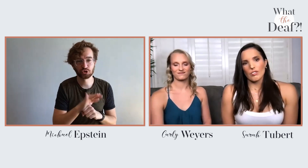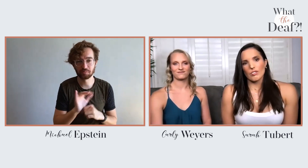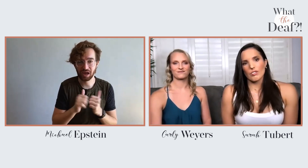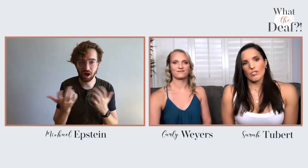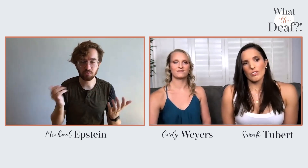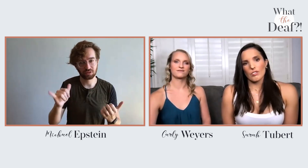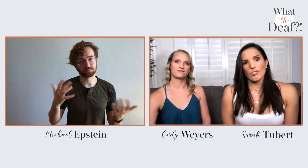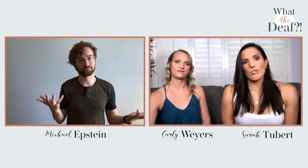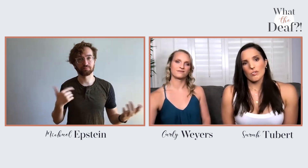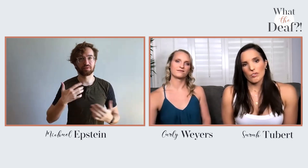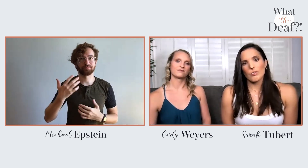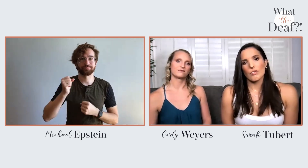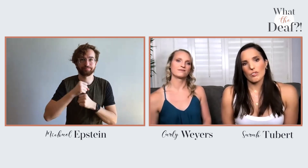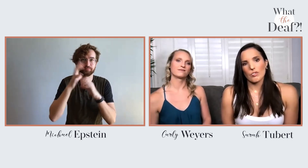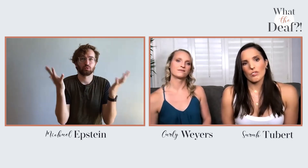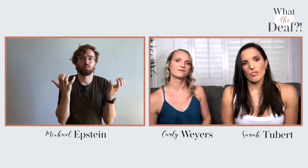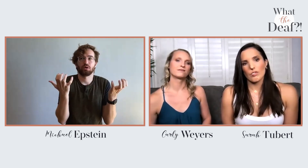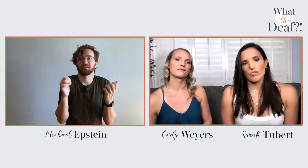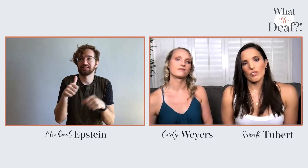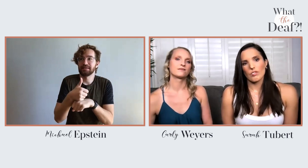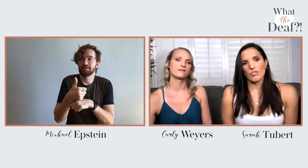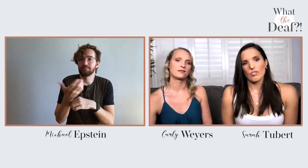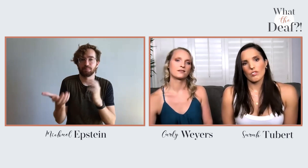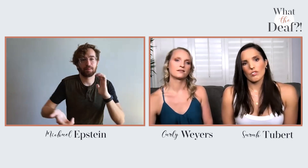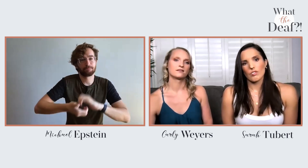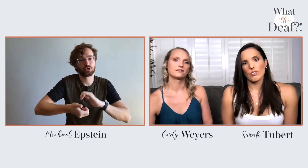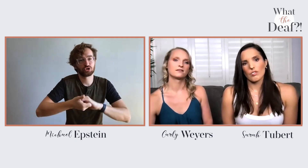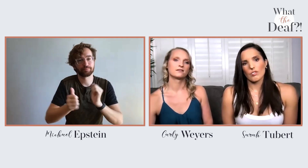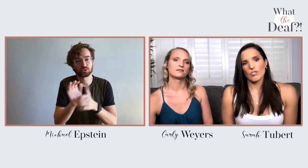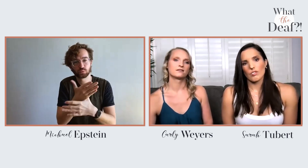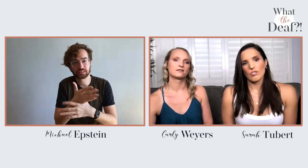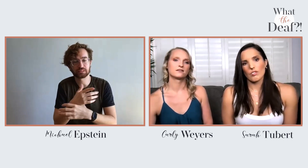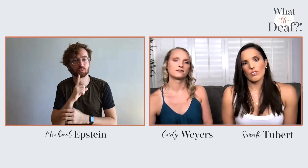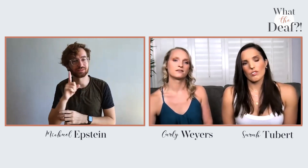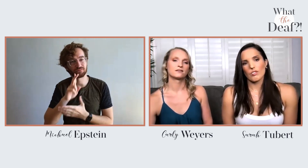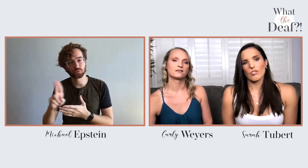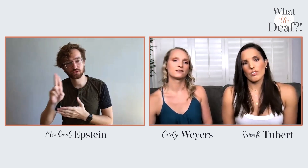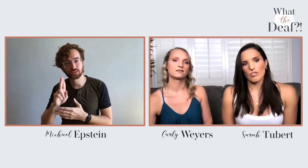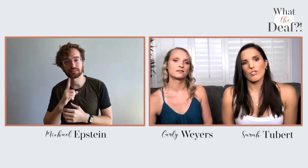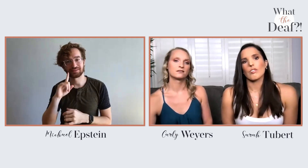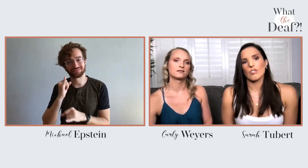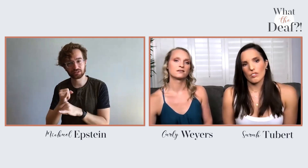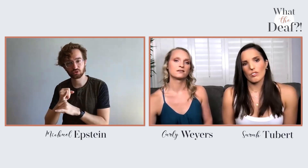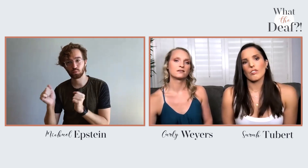How do we accommodate them in that line of work? I think there needs to be partnerships set up between universities and schools for the deaf